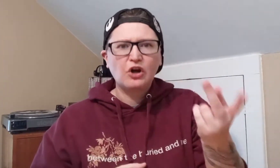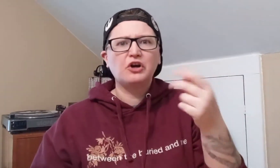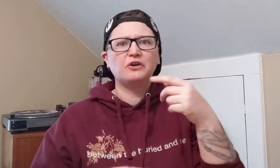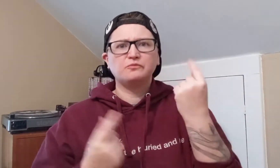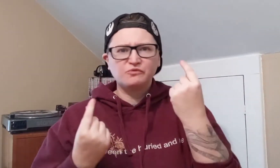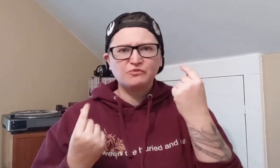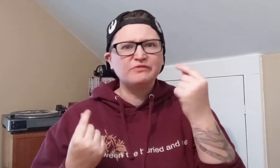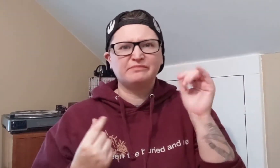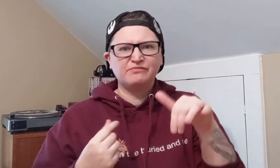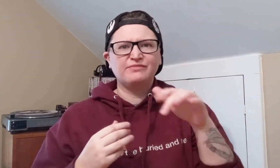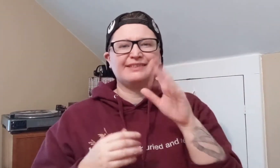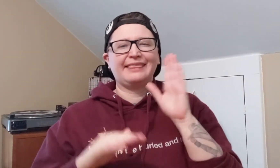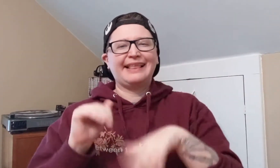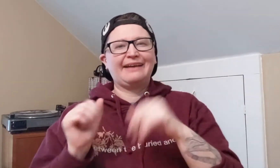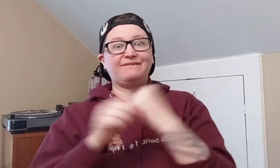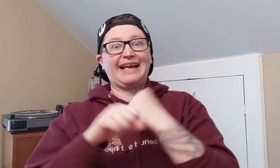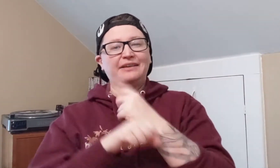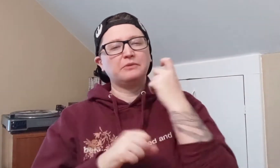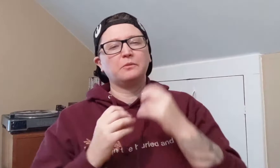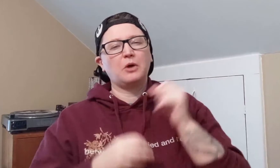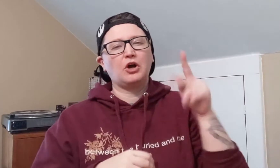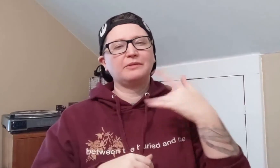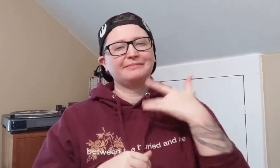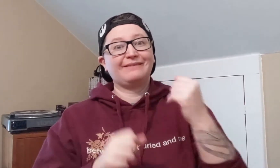information did you find you know what sort of creatures different things a little bit different